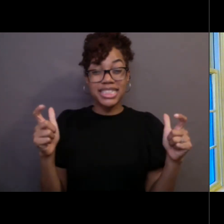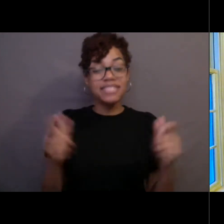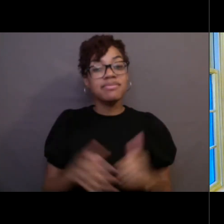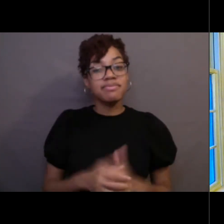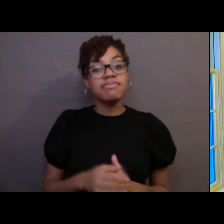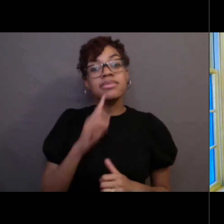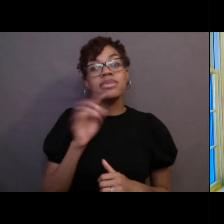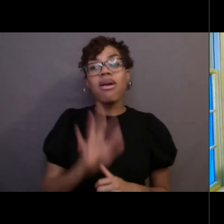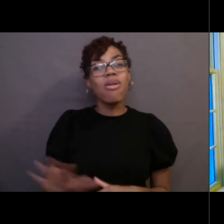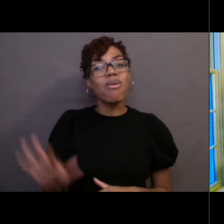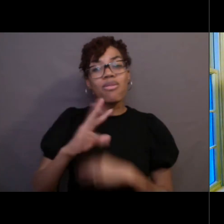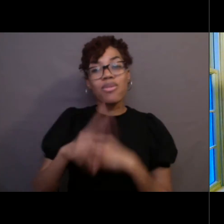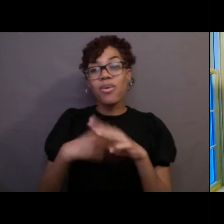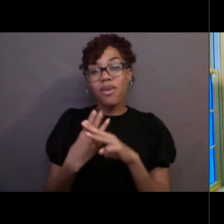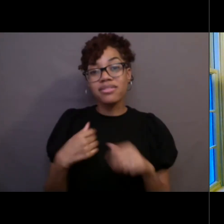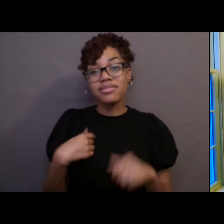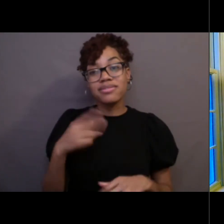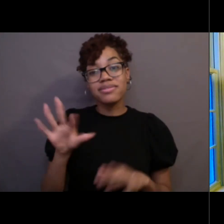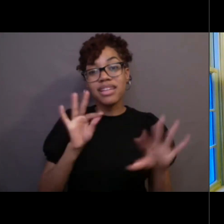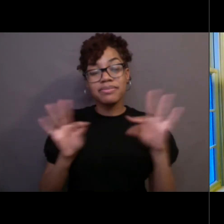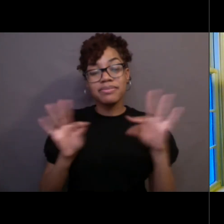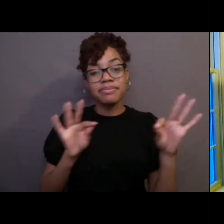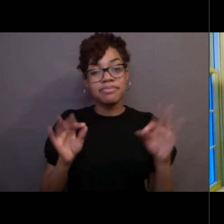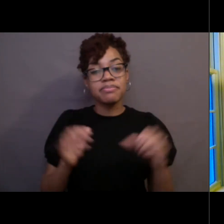And, again, I'll talk about them a little bit more as we move along.